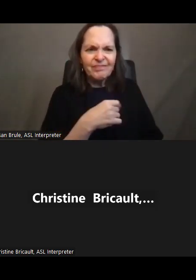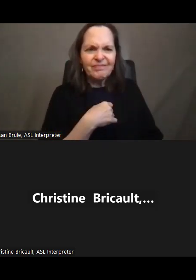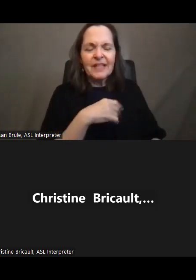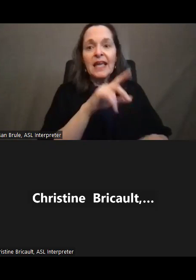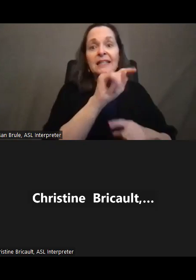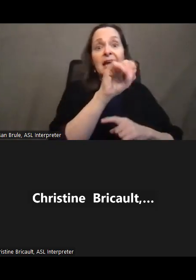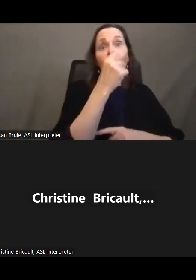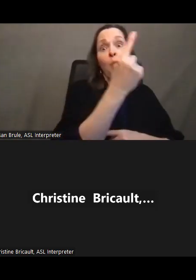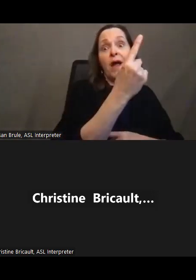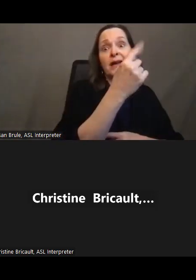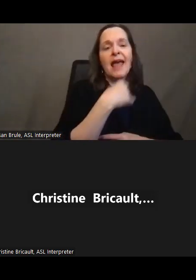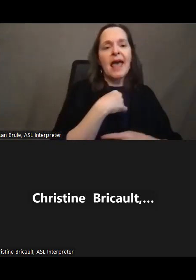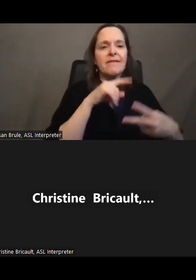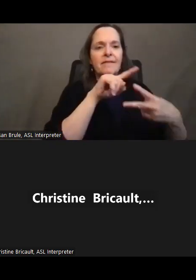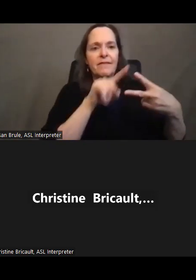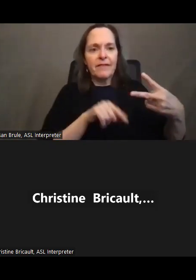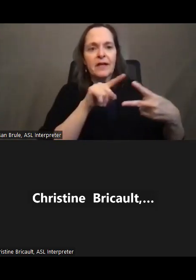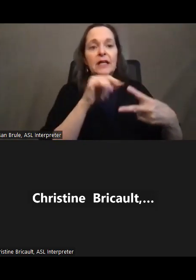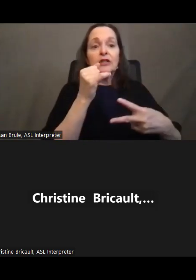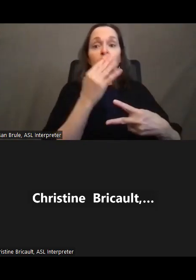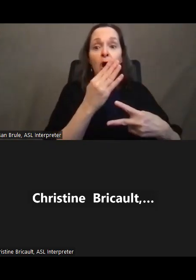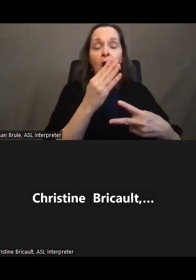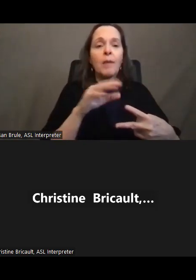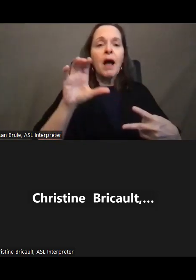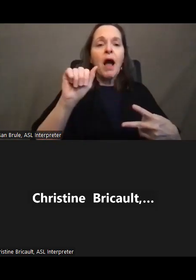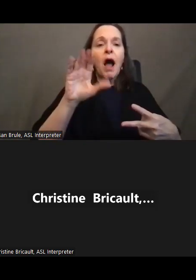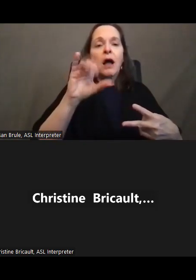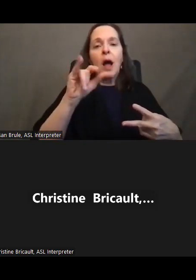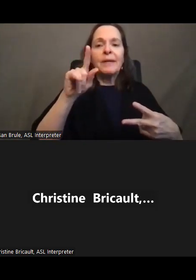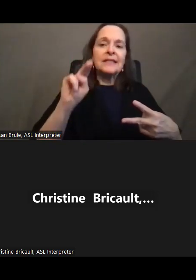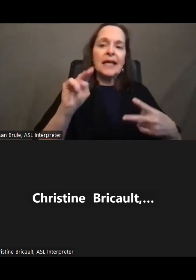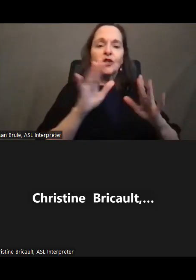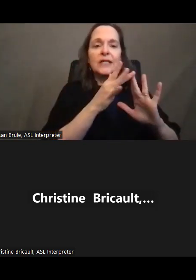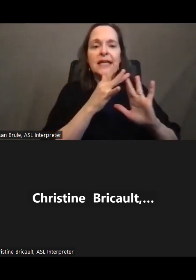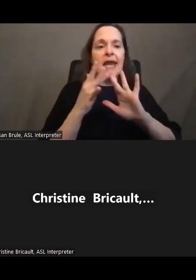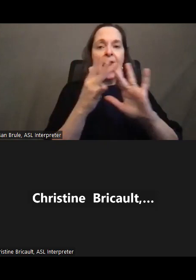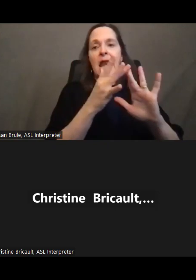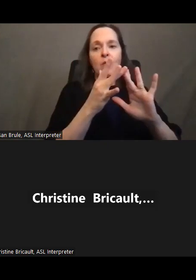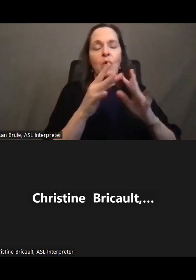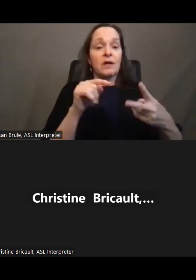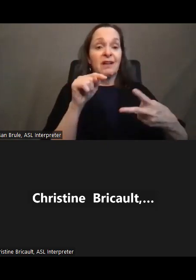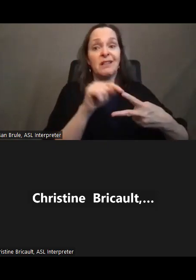Excellent resource for employment ideas. They have really good trainings as well.